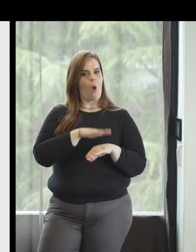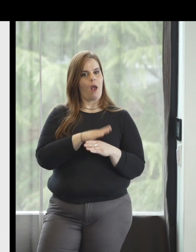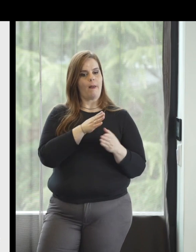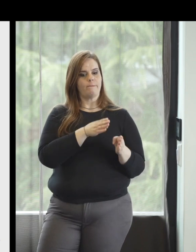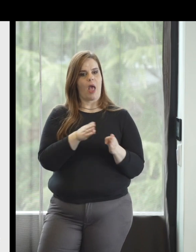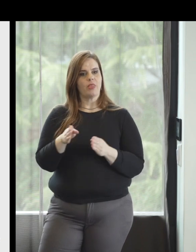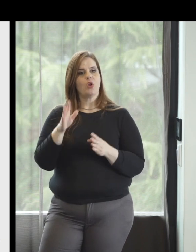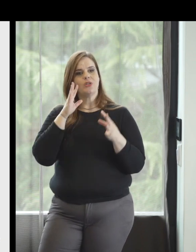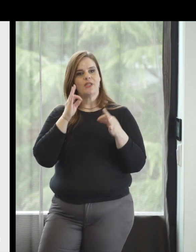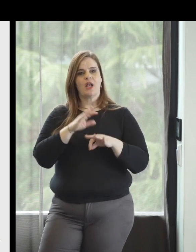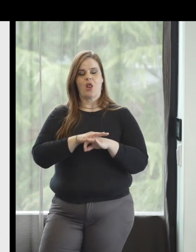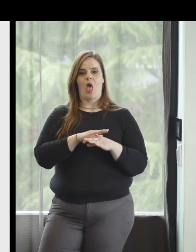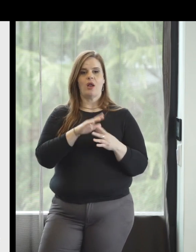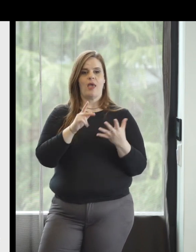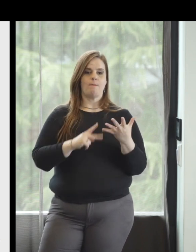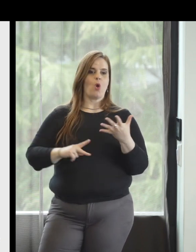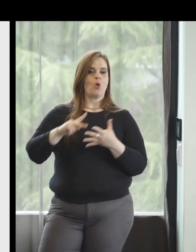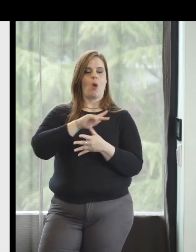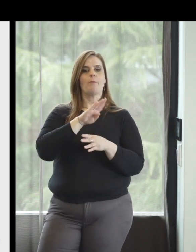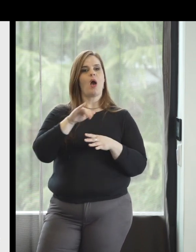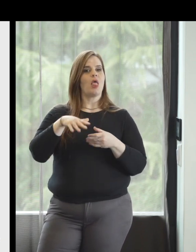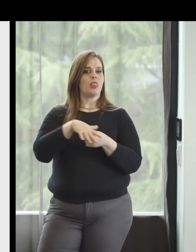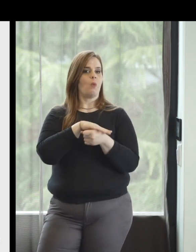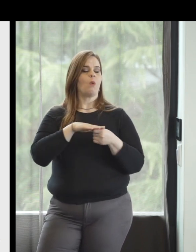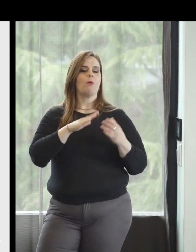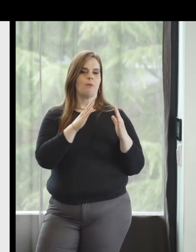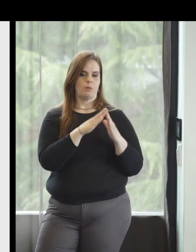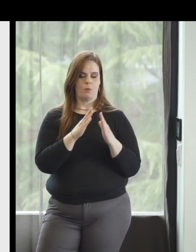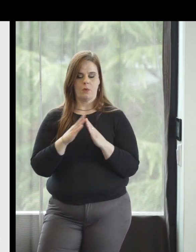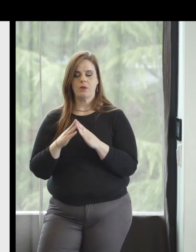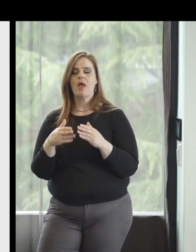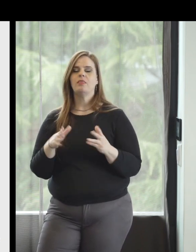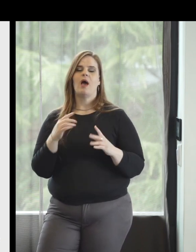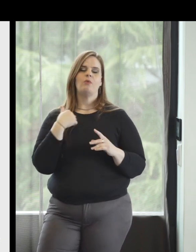prioritized by local community and that allows us the